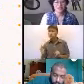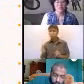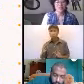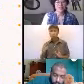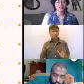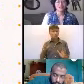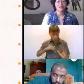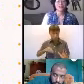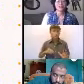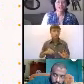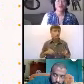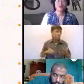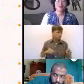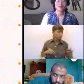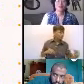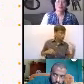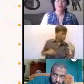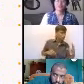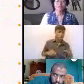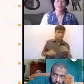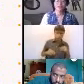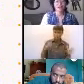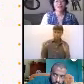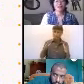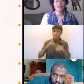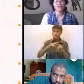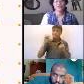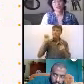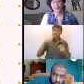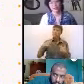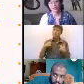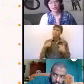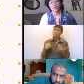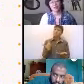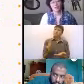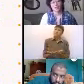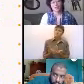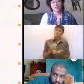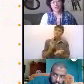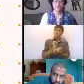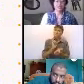was saying that where we can show up and be fully be ourselves and not have to code our